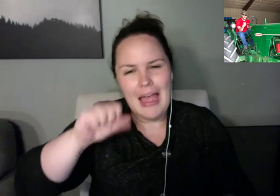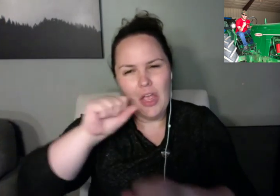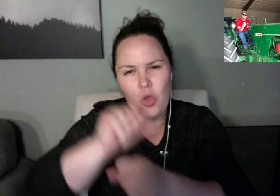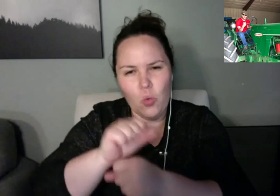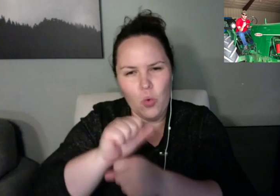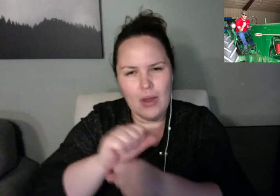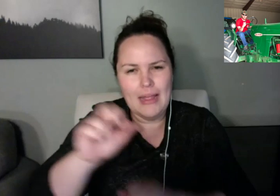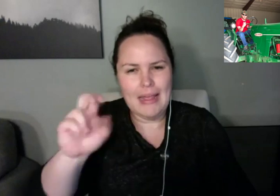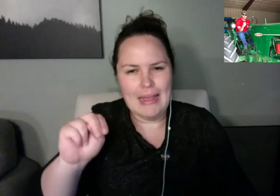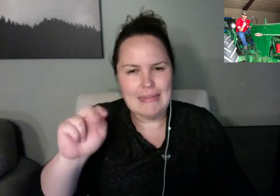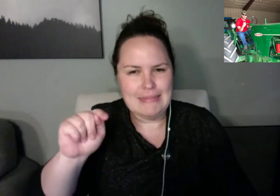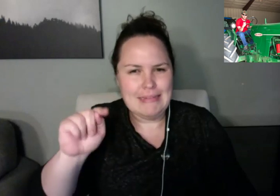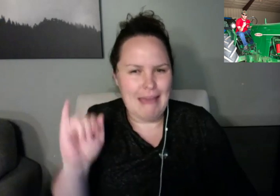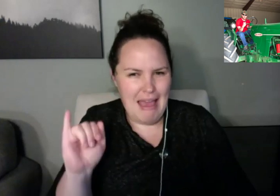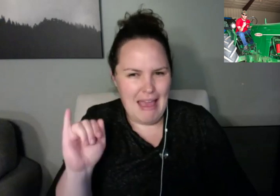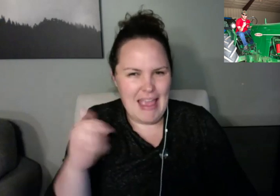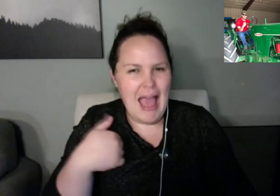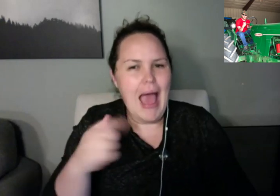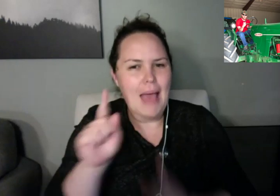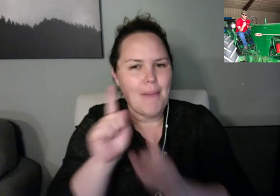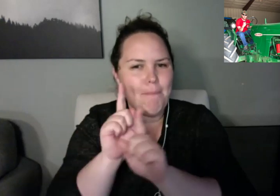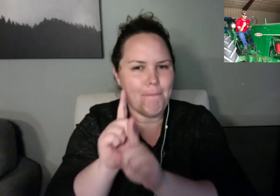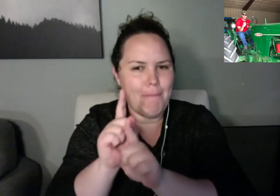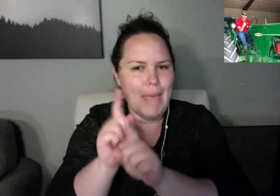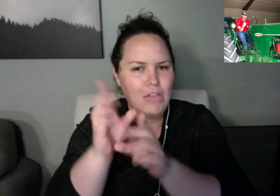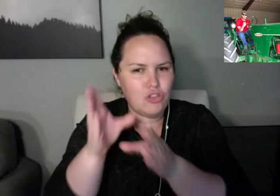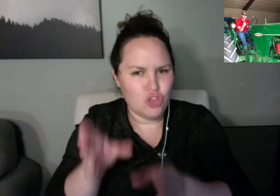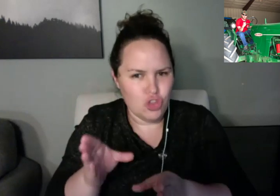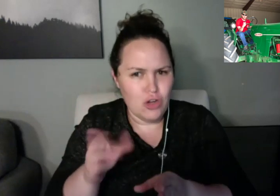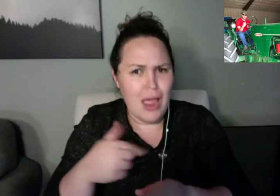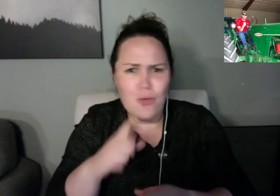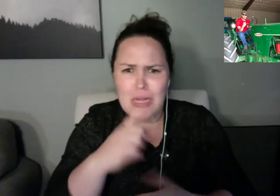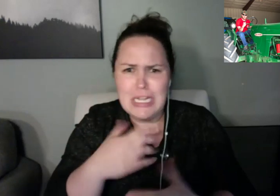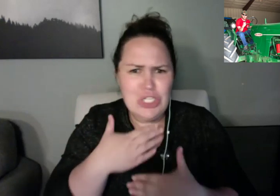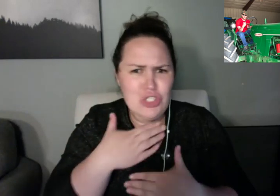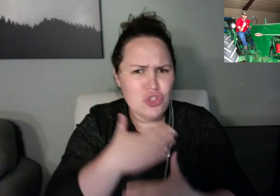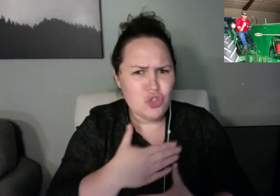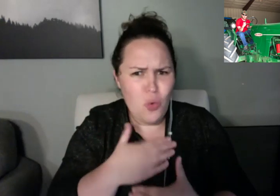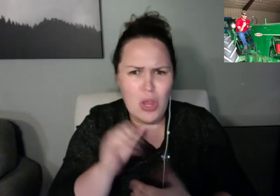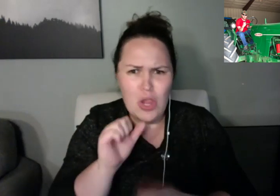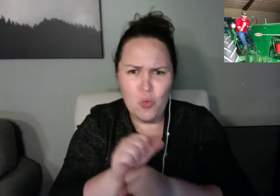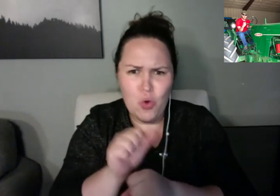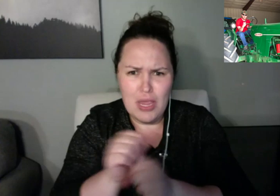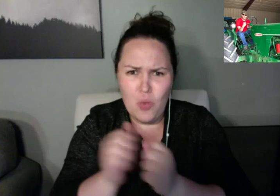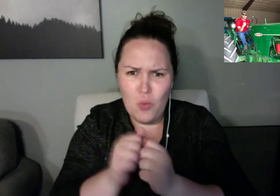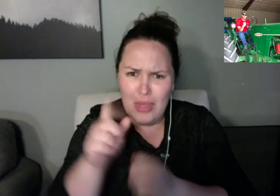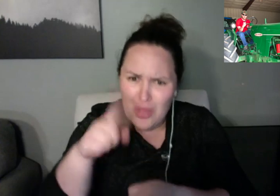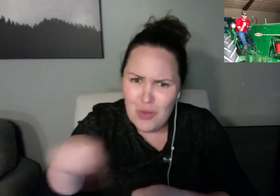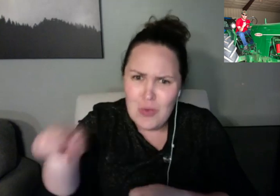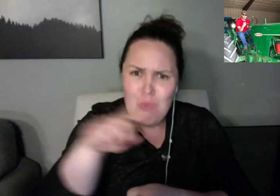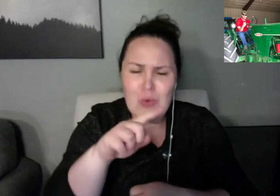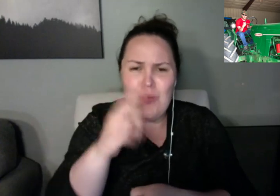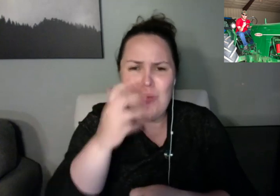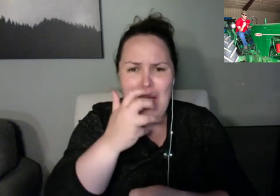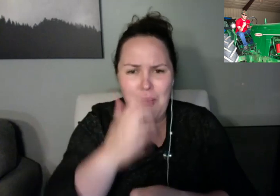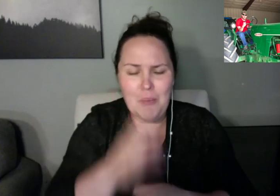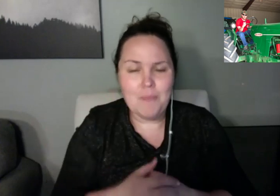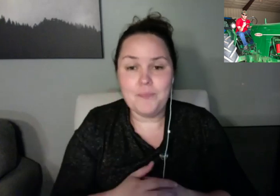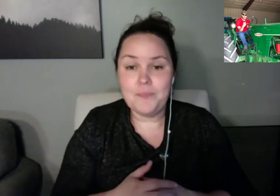of the mentors. And I really enjoyed working with all of you.